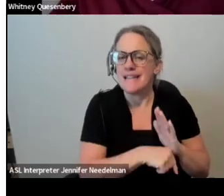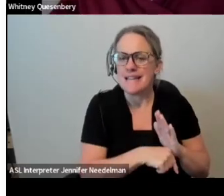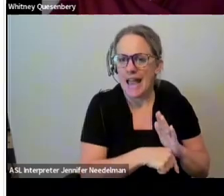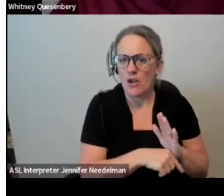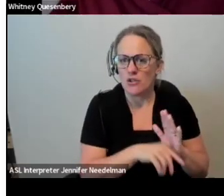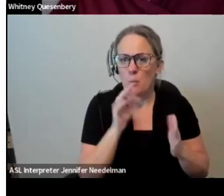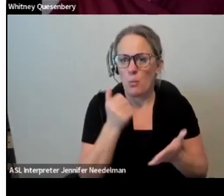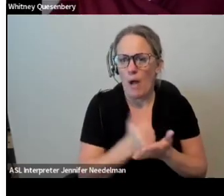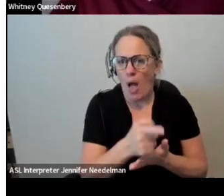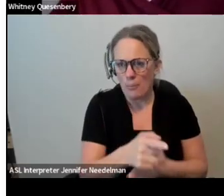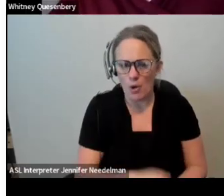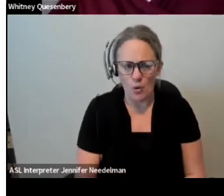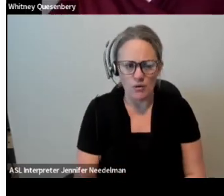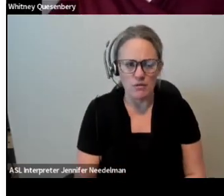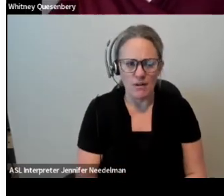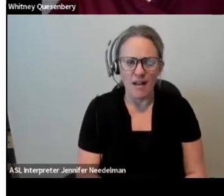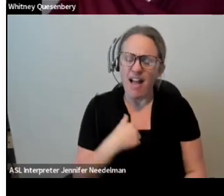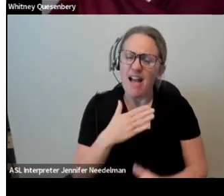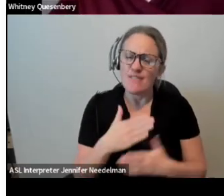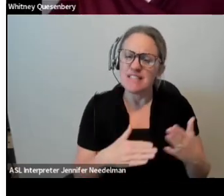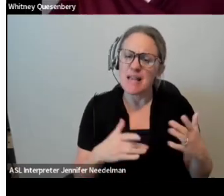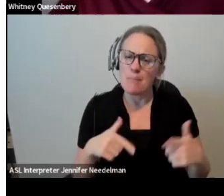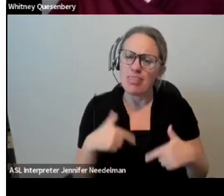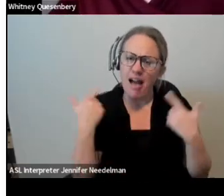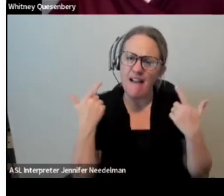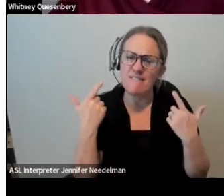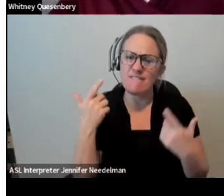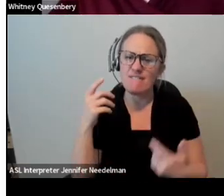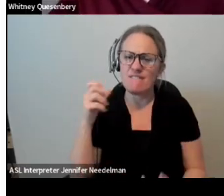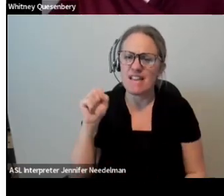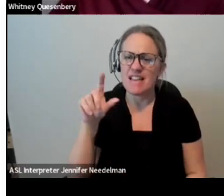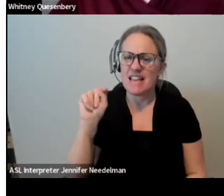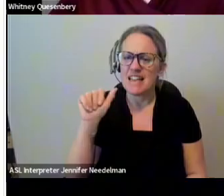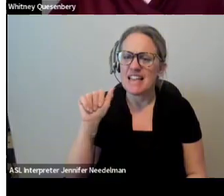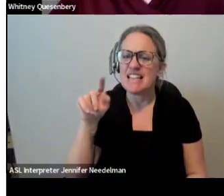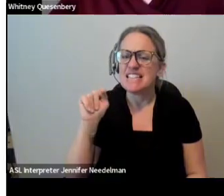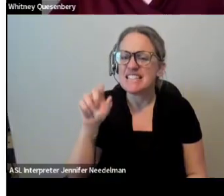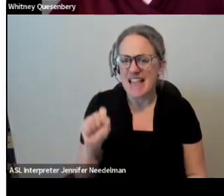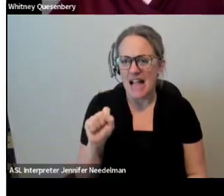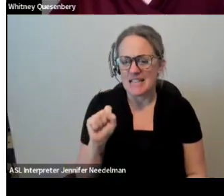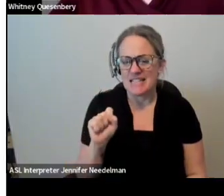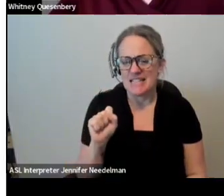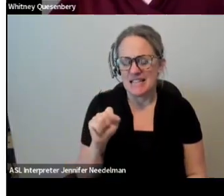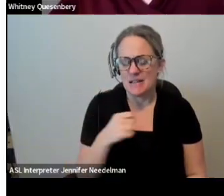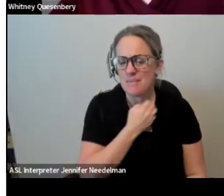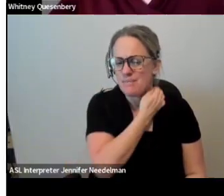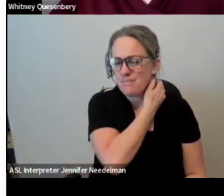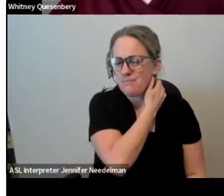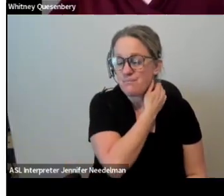I think there's some life context statistics that go along with some of the disability consists like literacy,